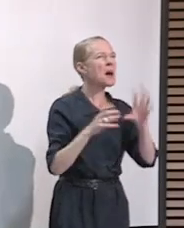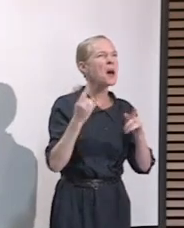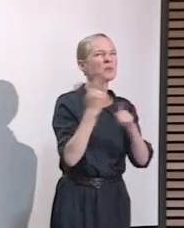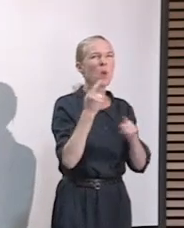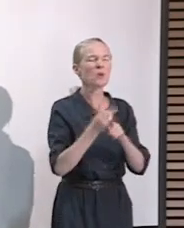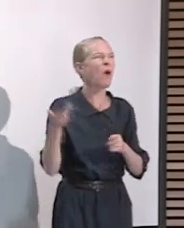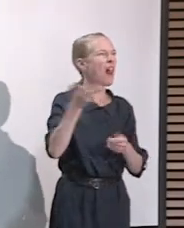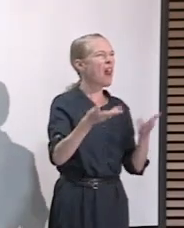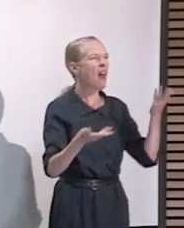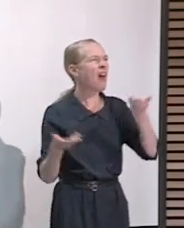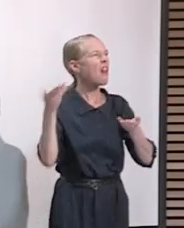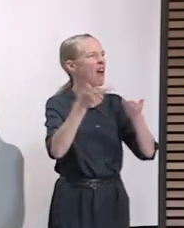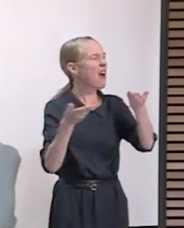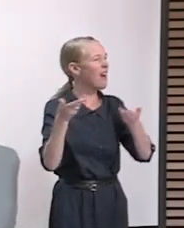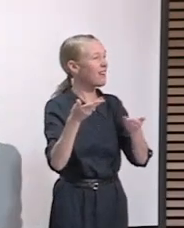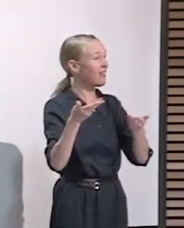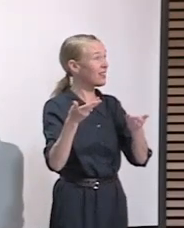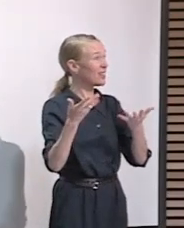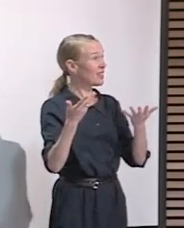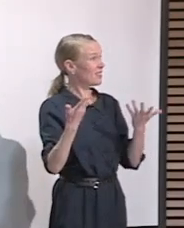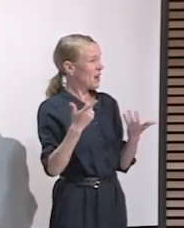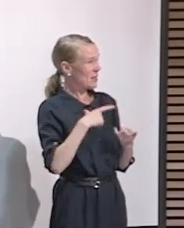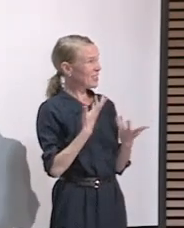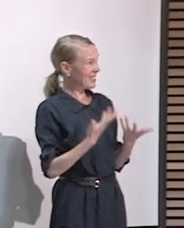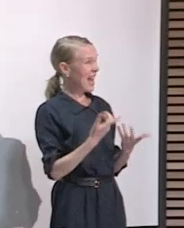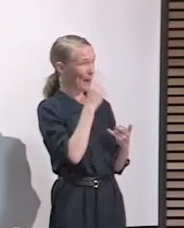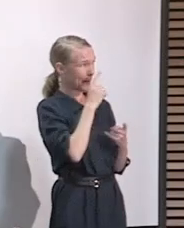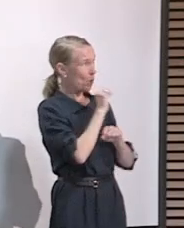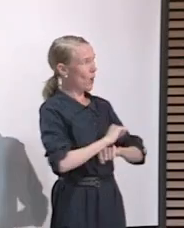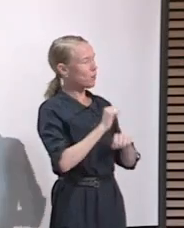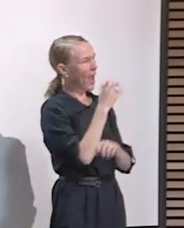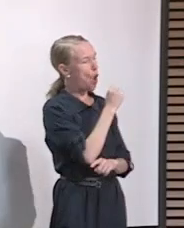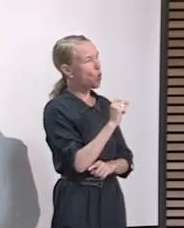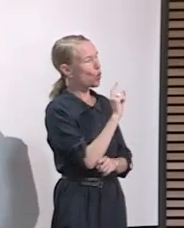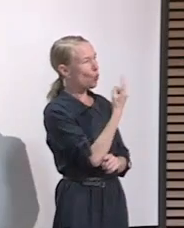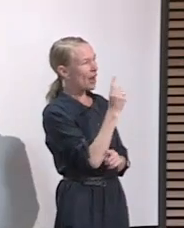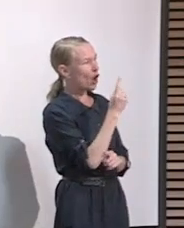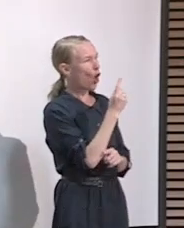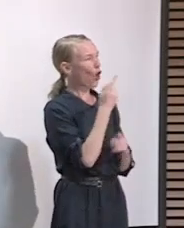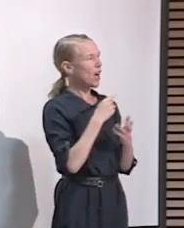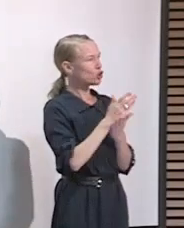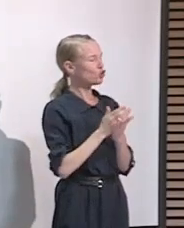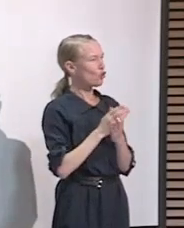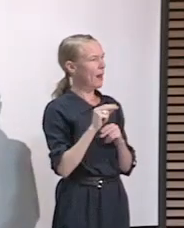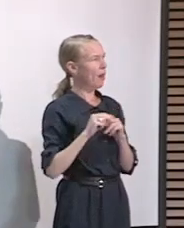speculation and get some of it proved correct and other speculation completely discounted so people weren't